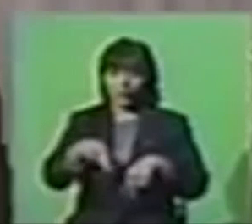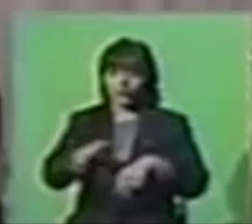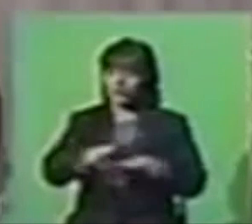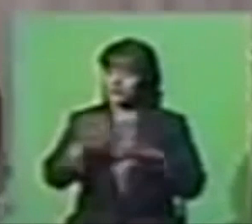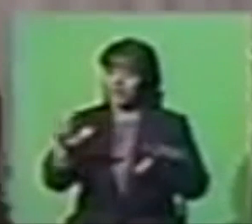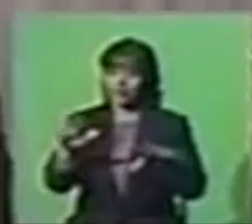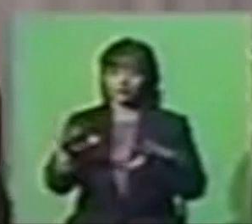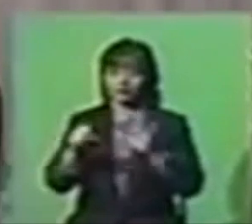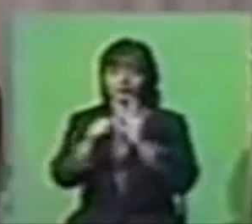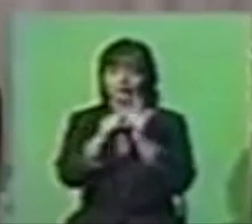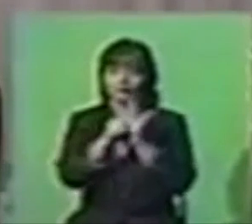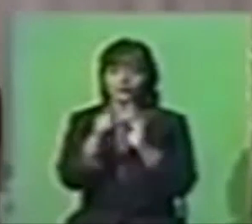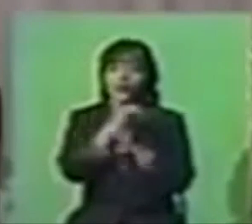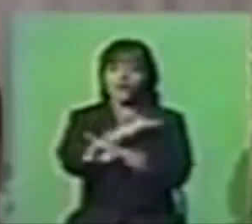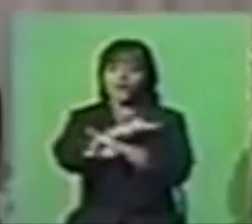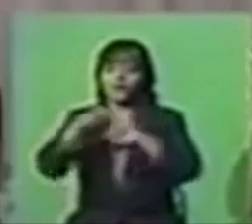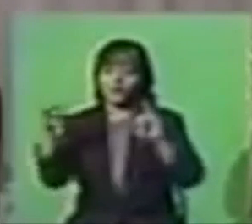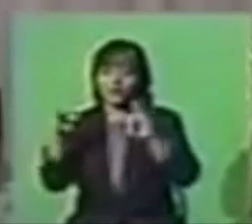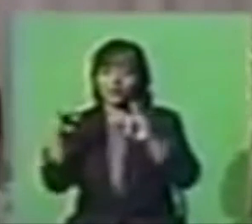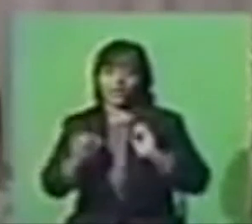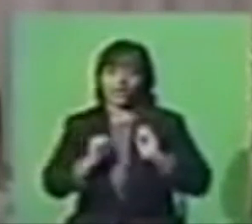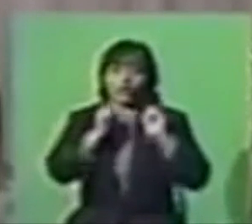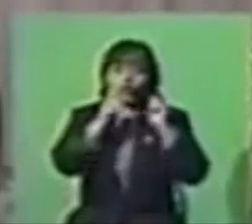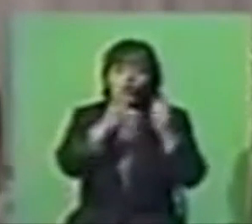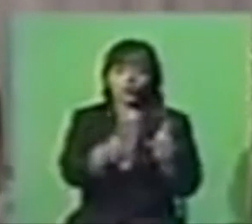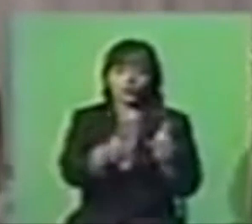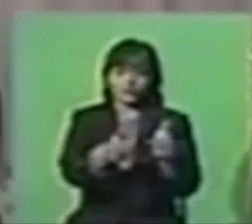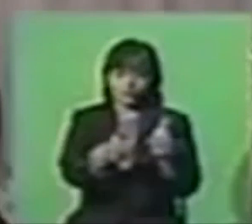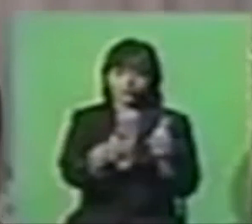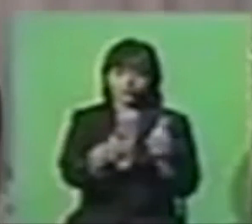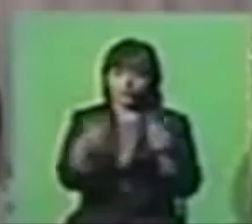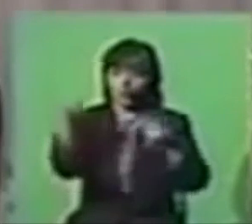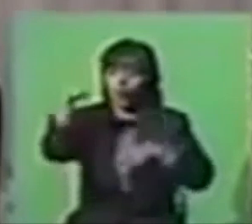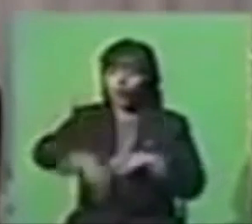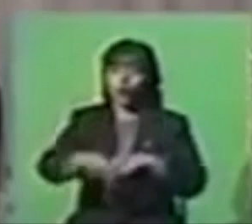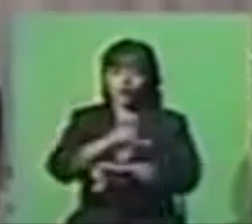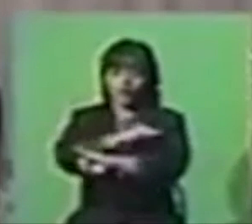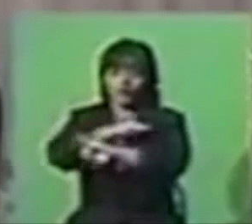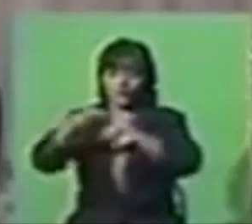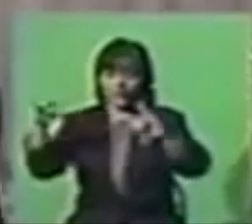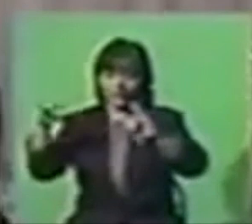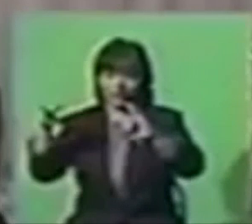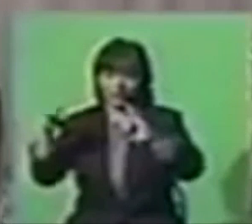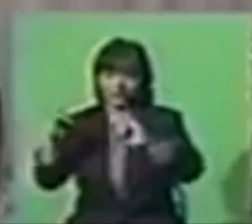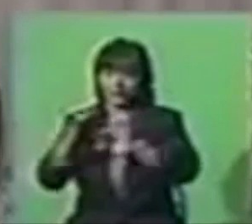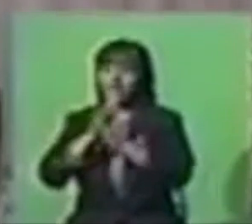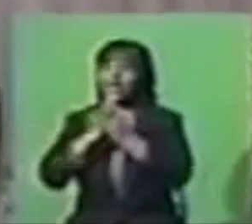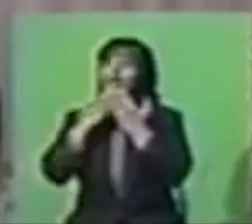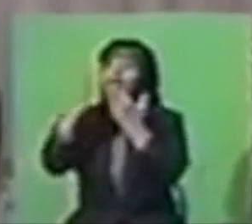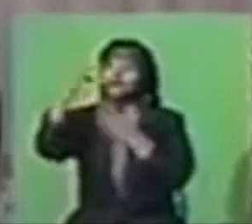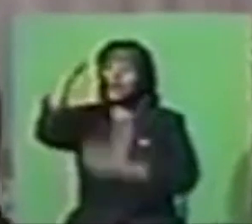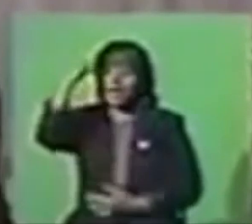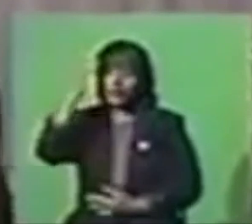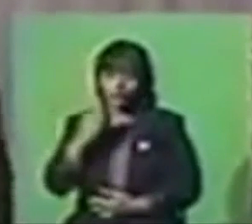today is a day of end and beginning today finish, Thanks God